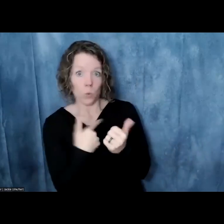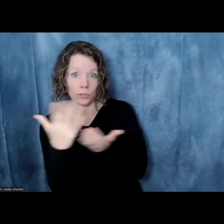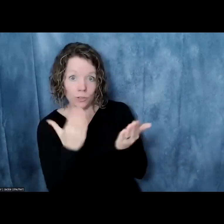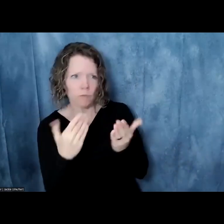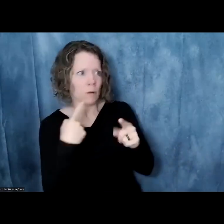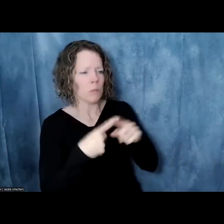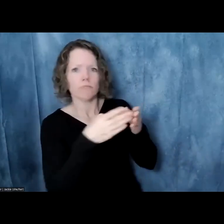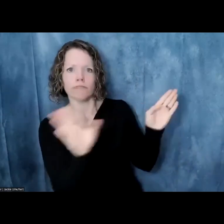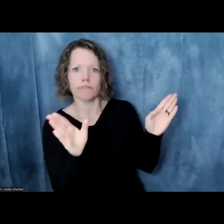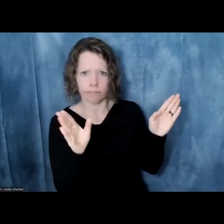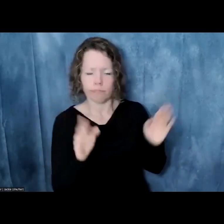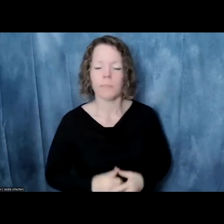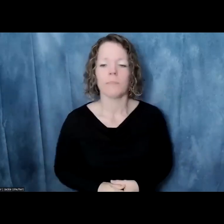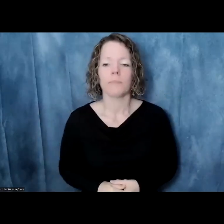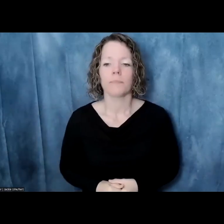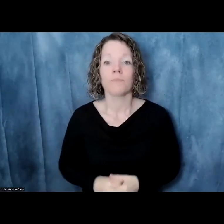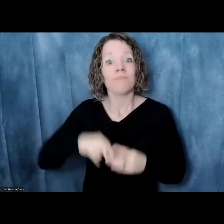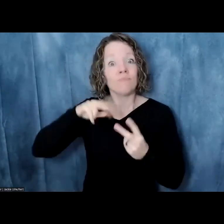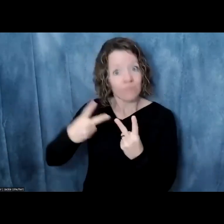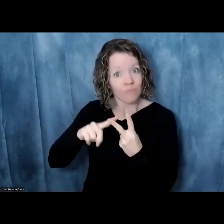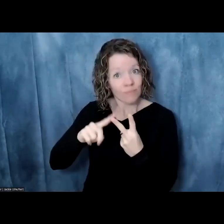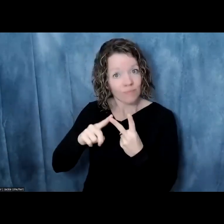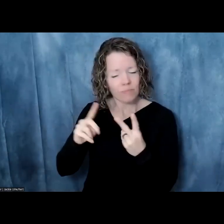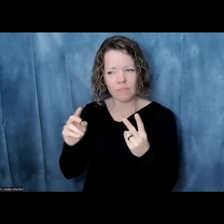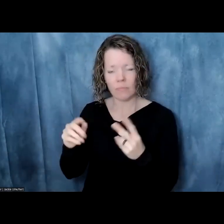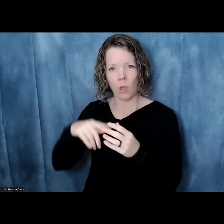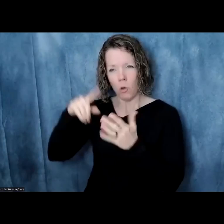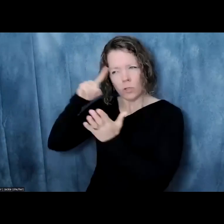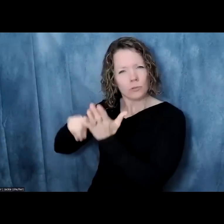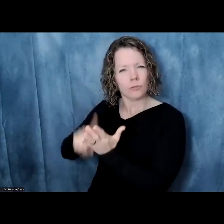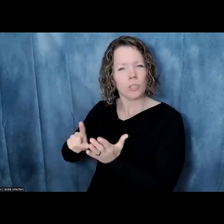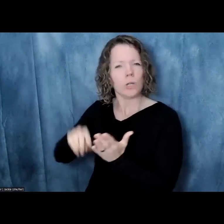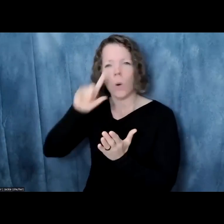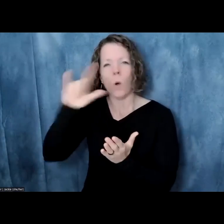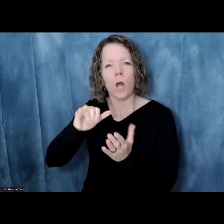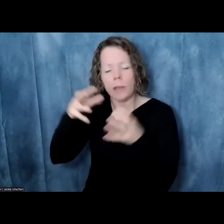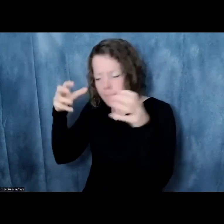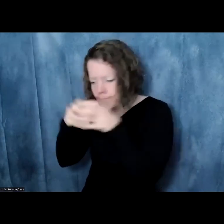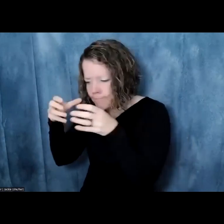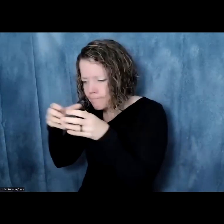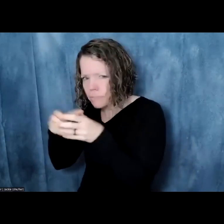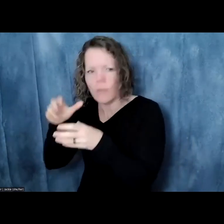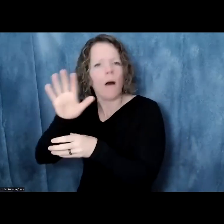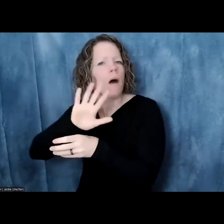and operation of research by actively engaging potential research users and beneficiaries